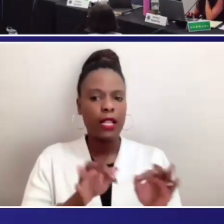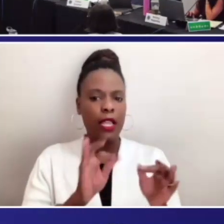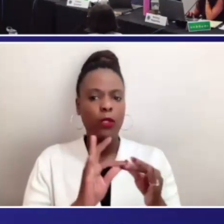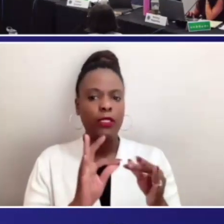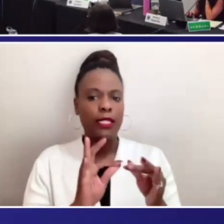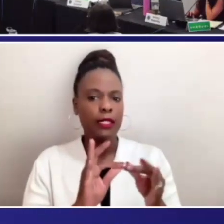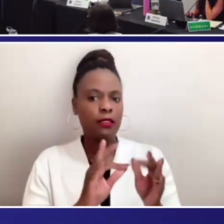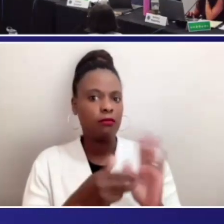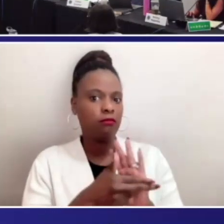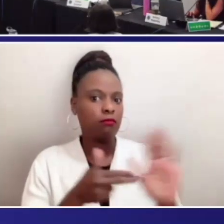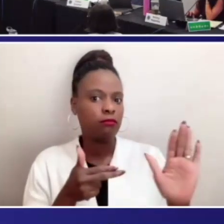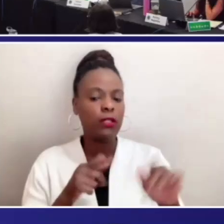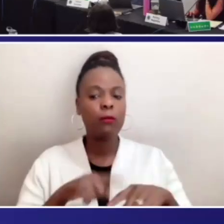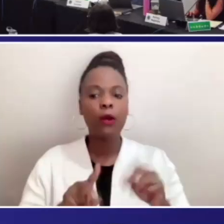student, this is what it would be.